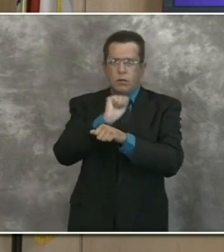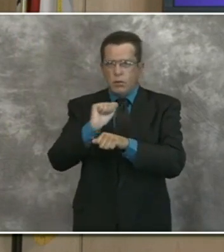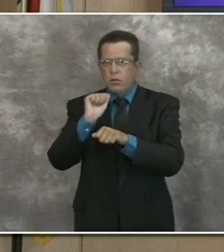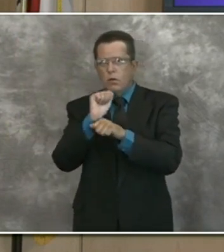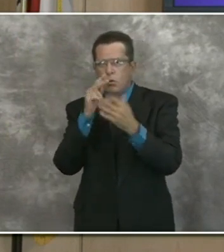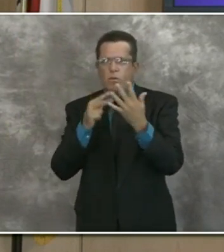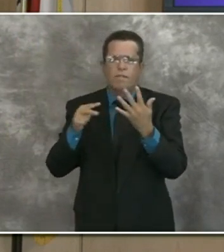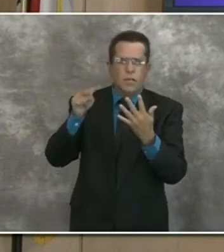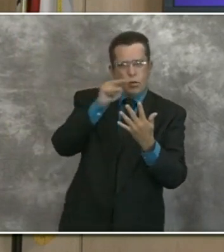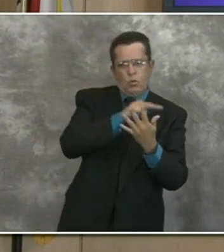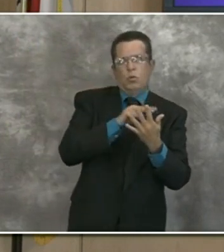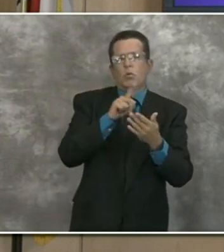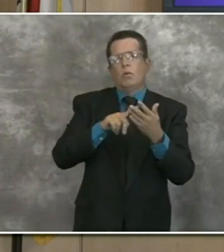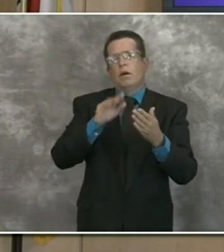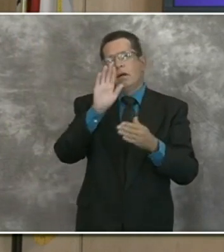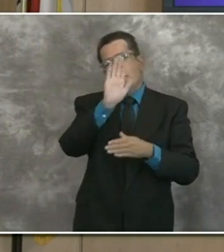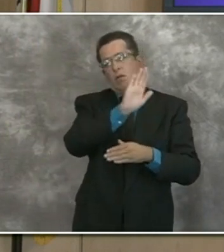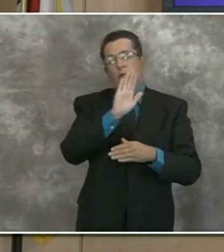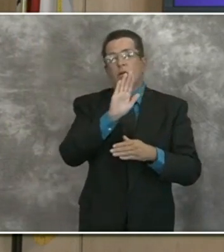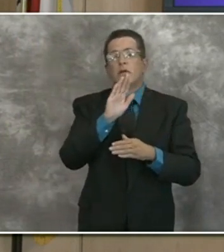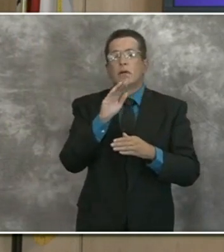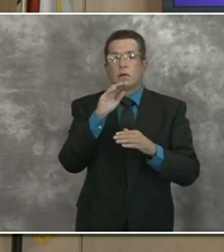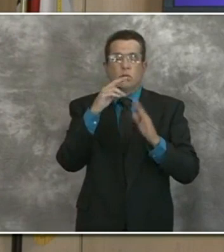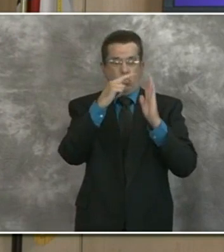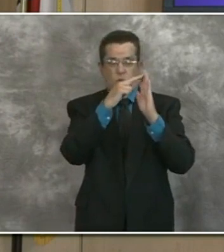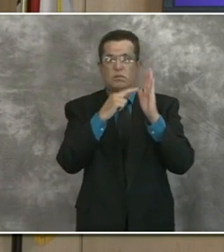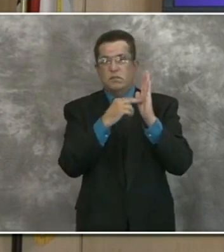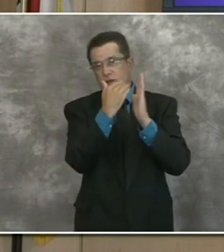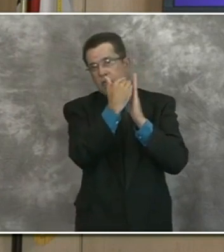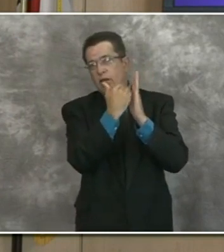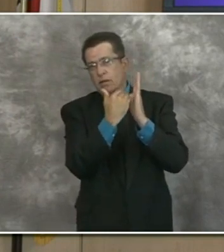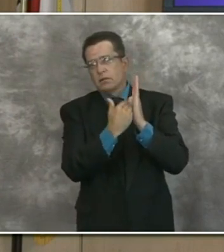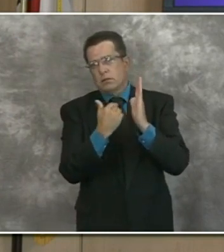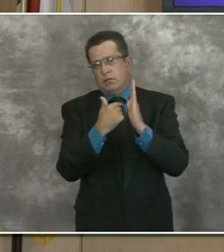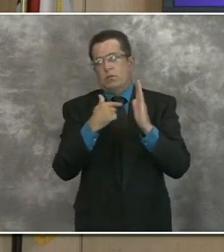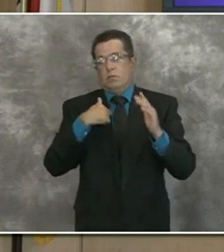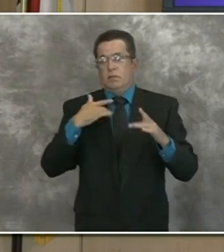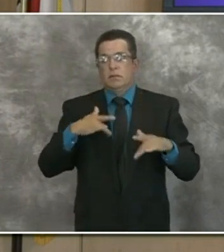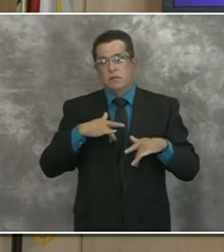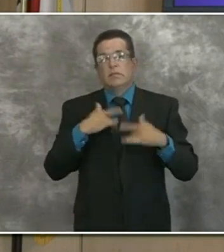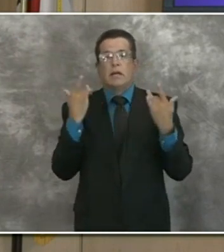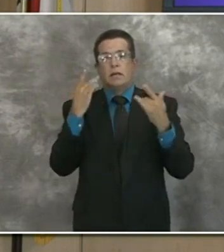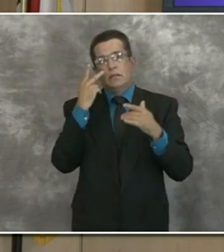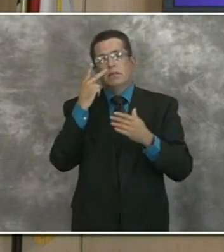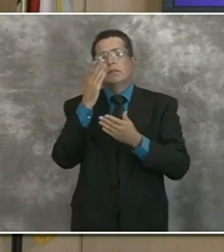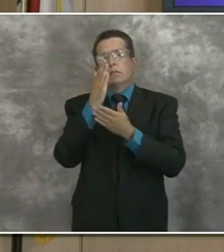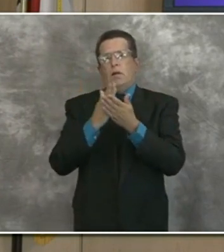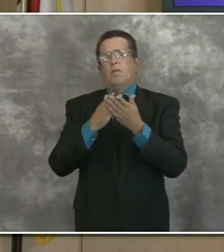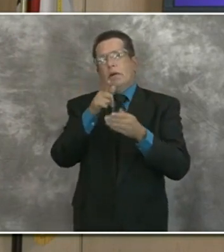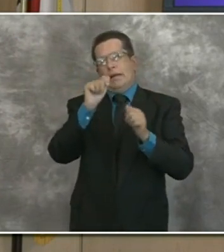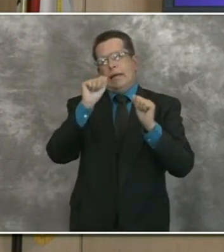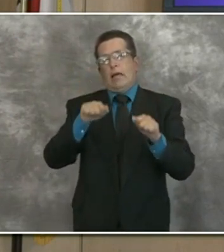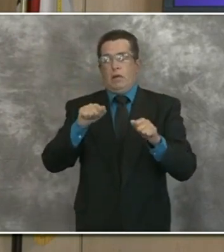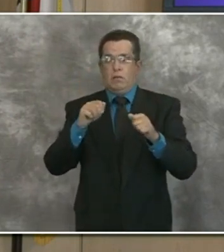THEIR DAILY UPDATE ON THE CORONAVIRUS SITUATION HERE. LET'S LISTEN IN LIVE AFTER WORK THROUGH THE WEEKEND TO REVIEW SOME OF THE GUIDELINES